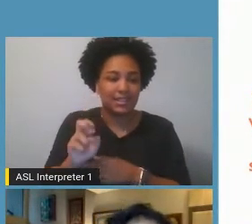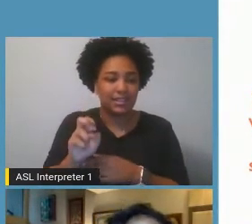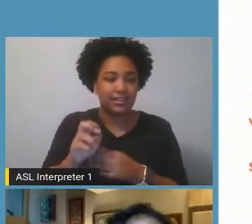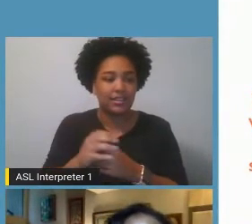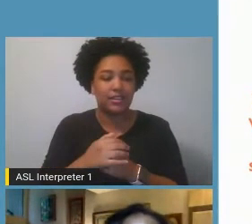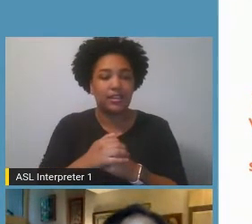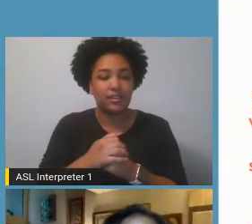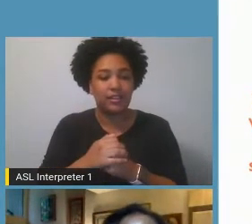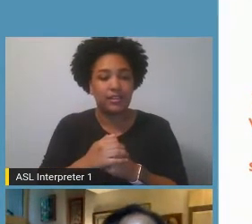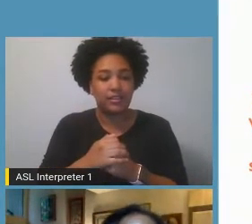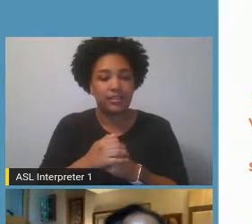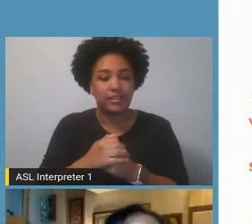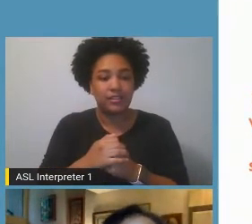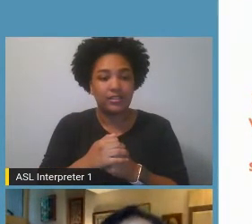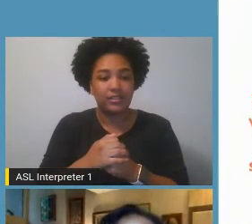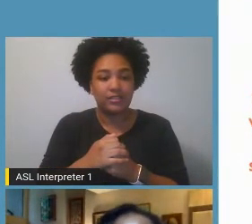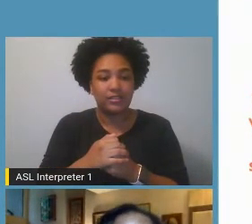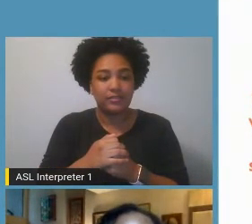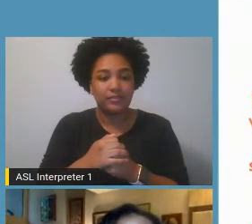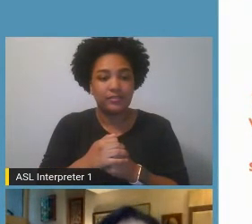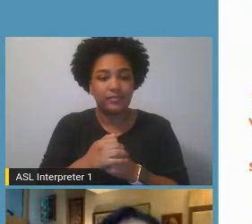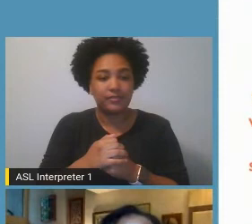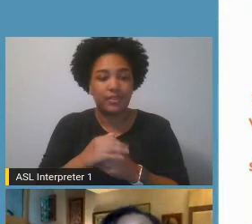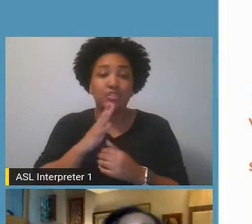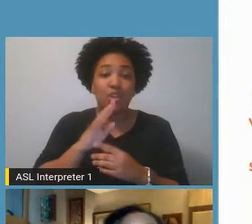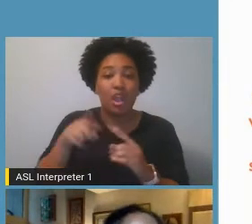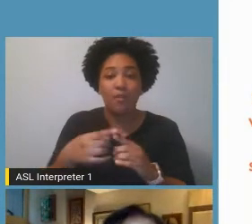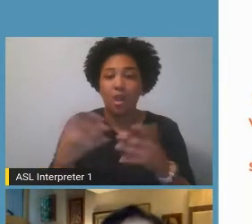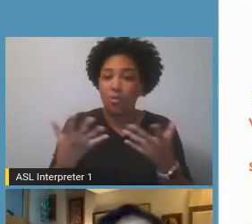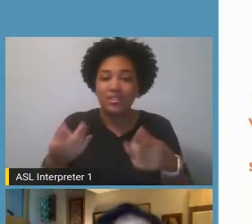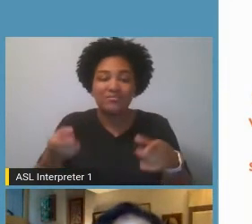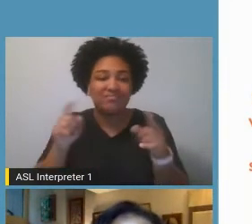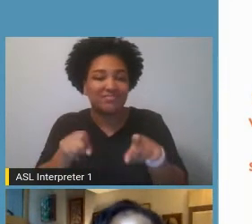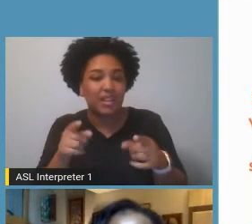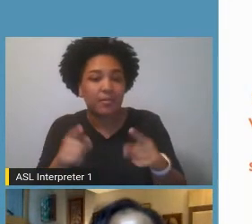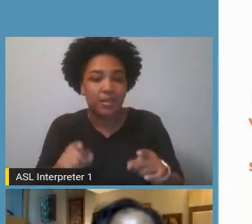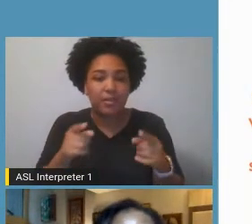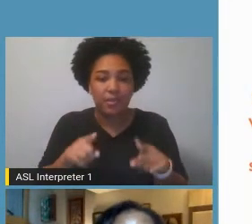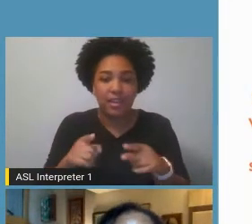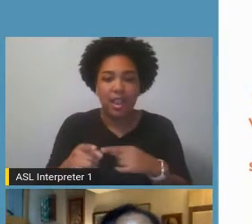you a purview of what is happening on the ground to these individuals' communities,